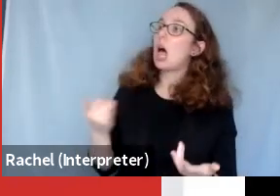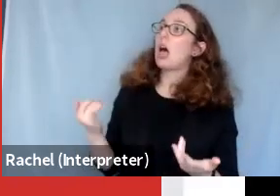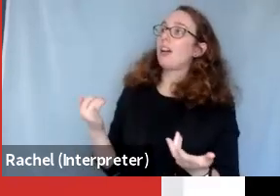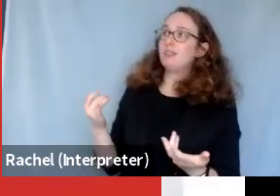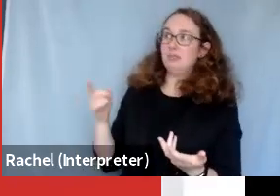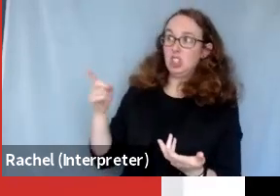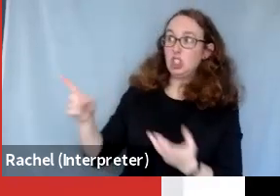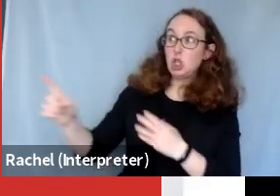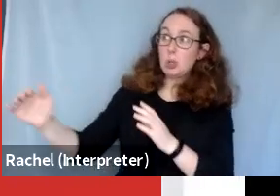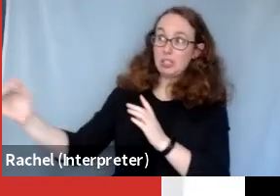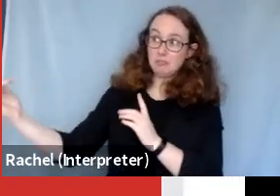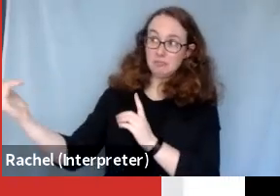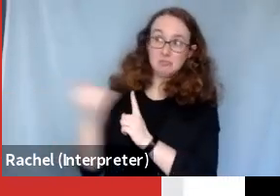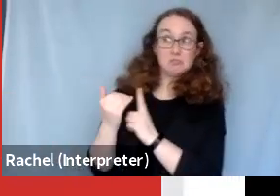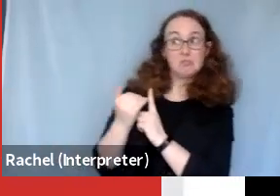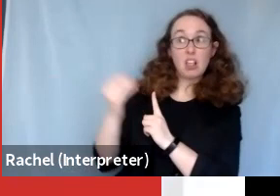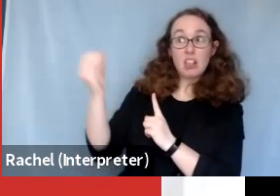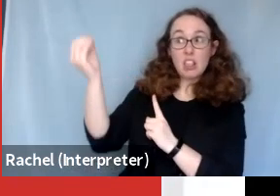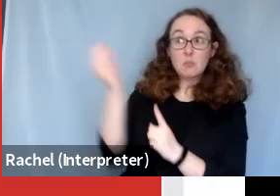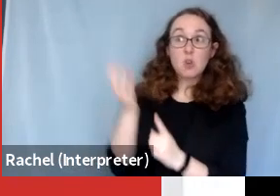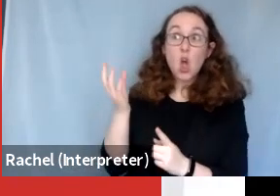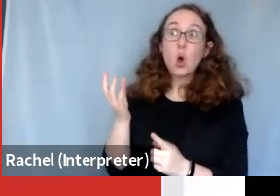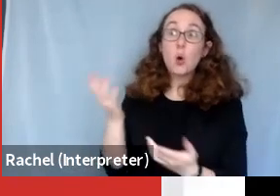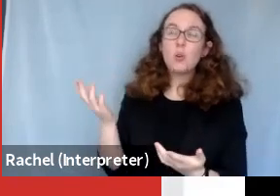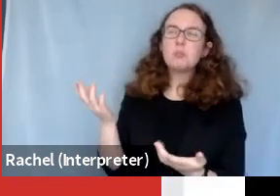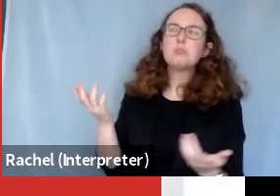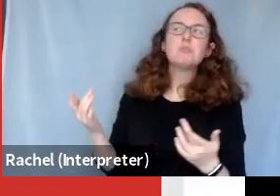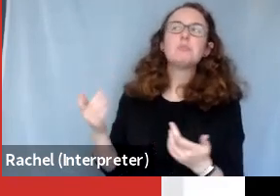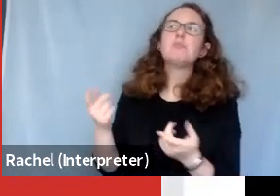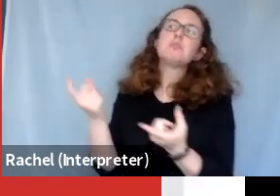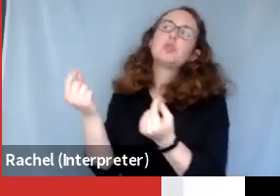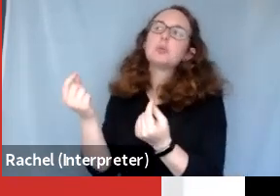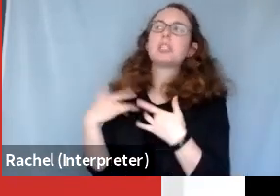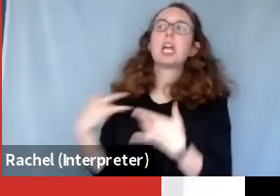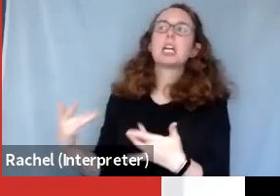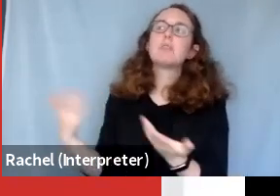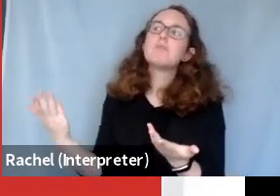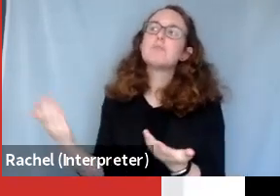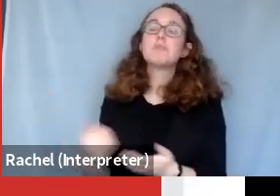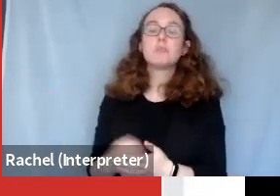What's your guys procedure on that? Yeah, we pretty much hold it for a while, but